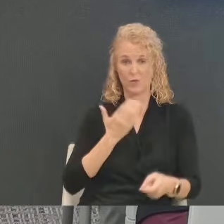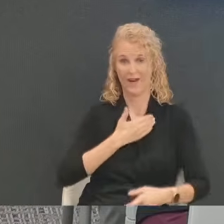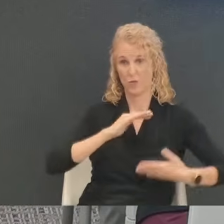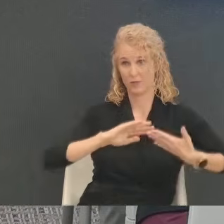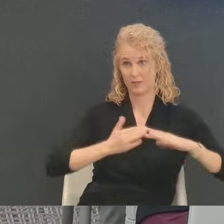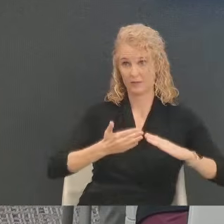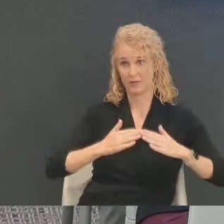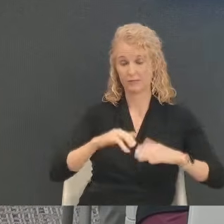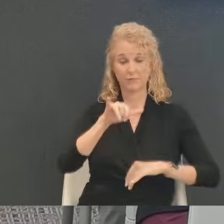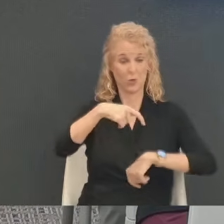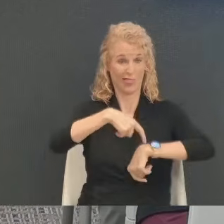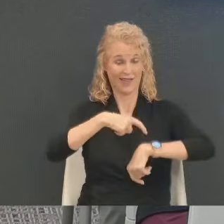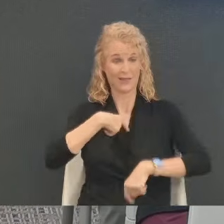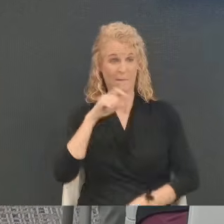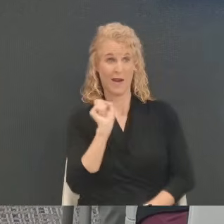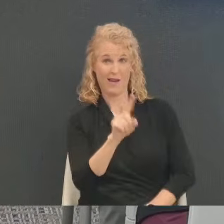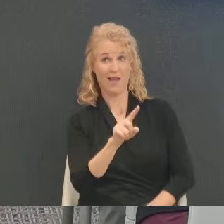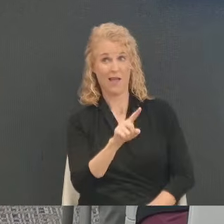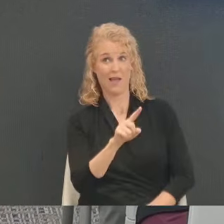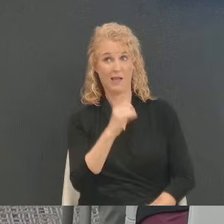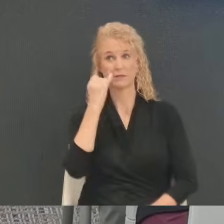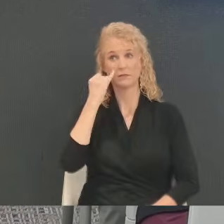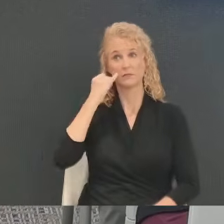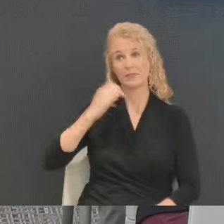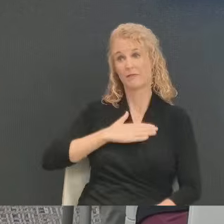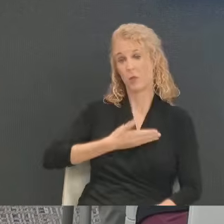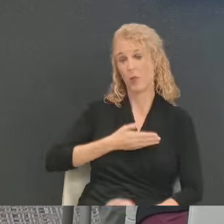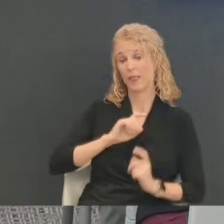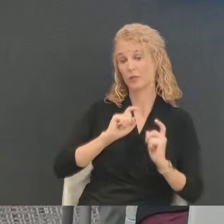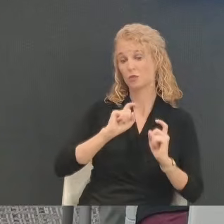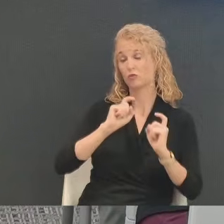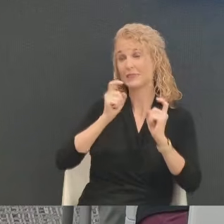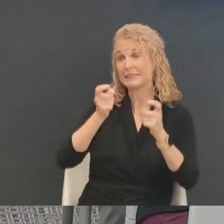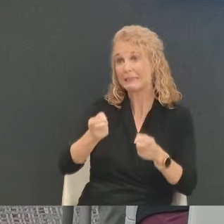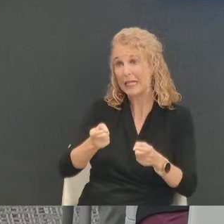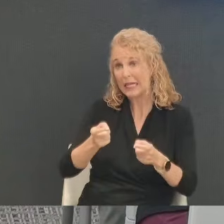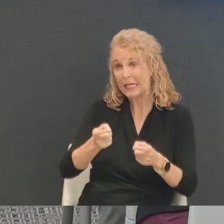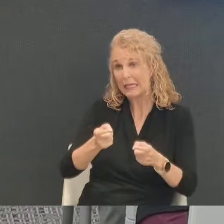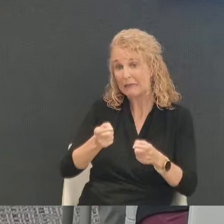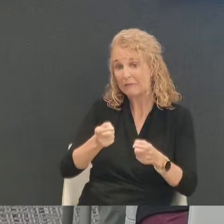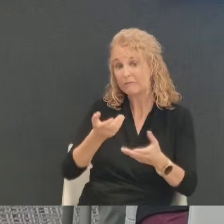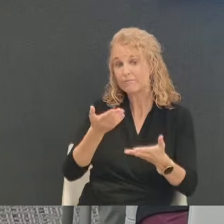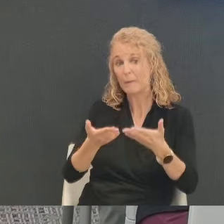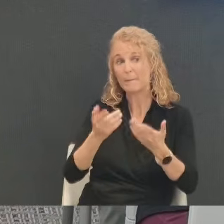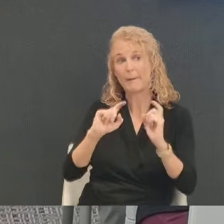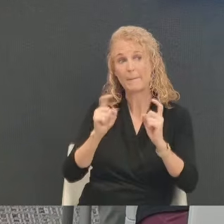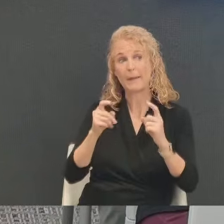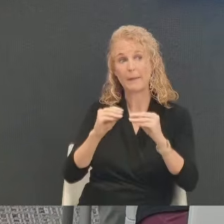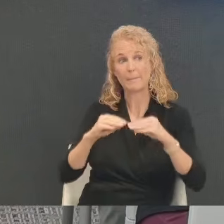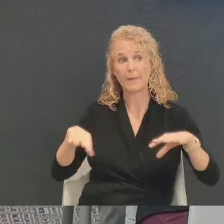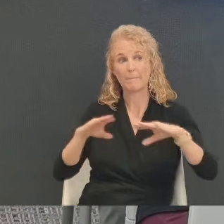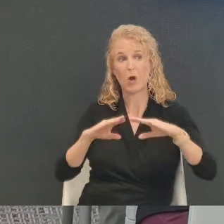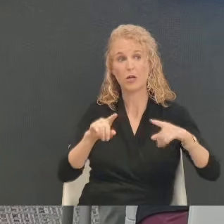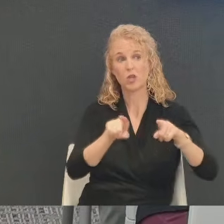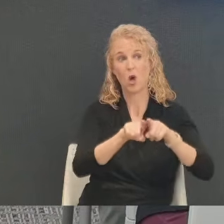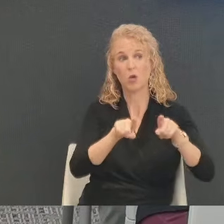asked if he's if he's willing to donate them, can he donate some partials to Bond Hill so that we